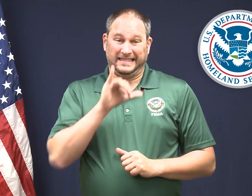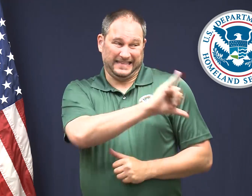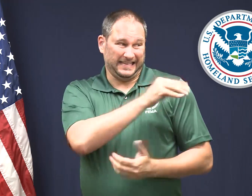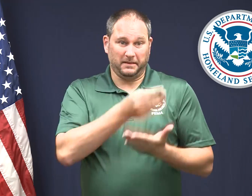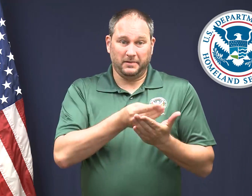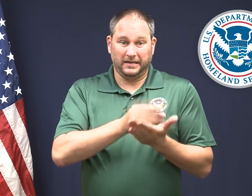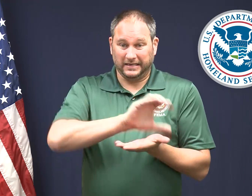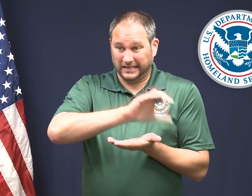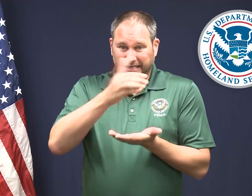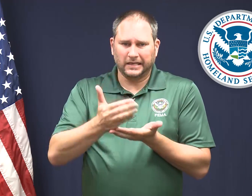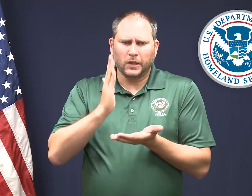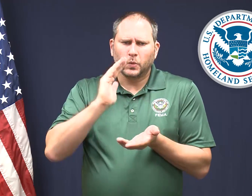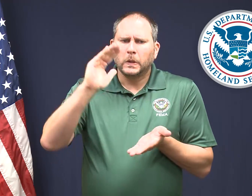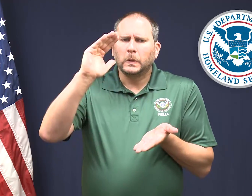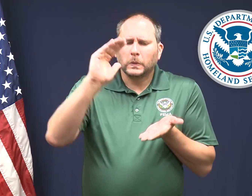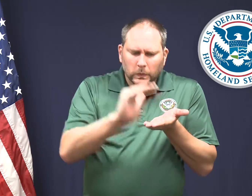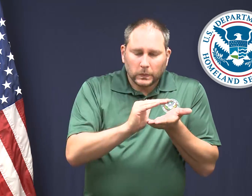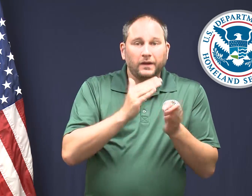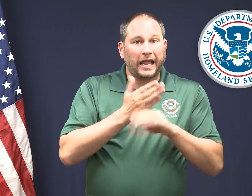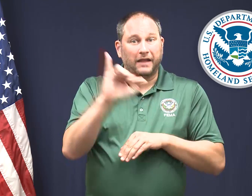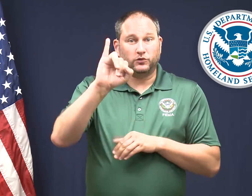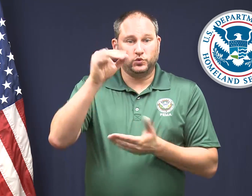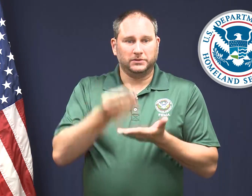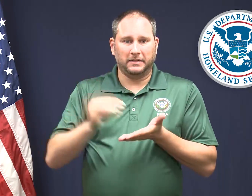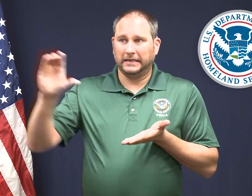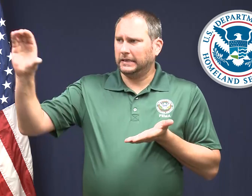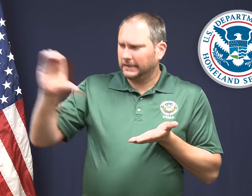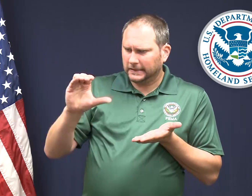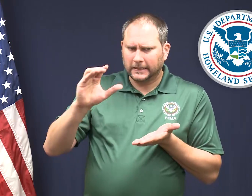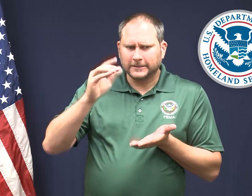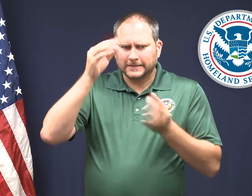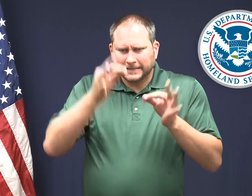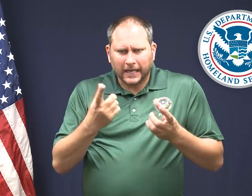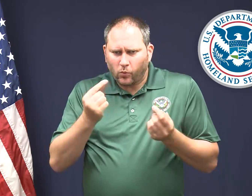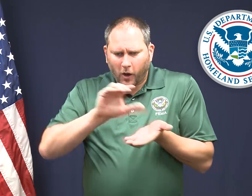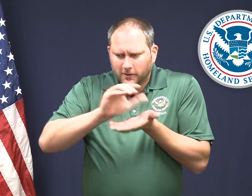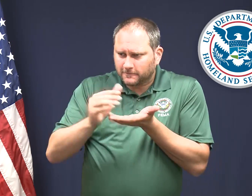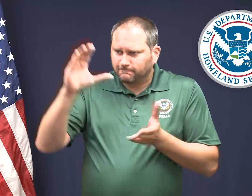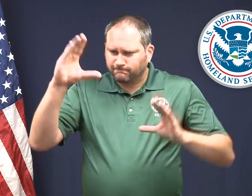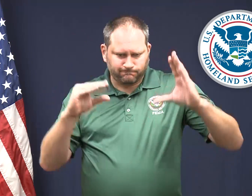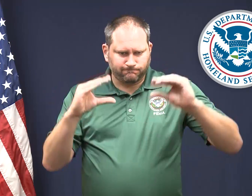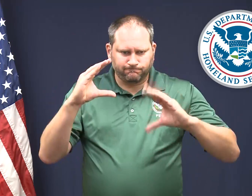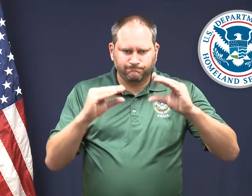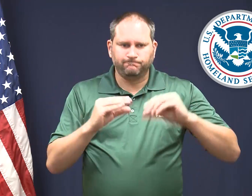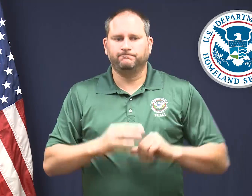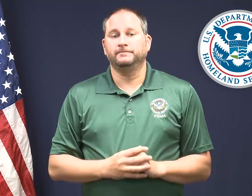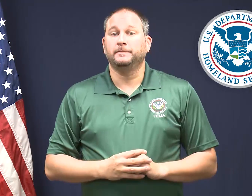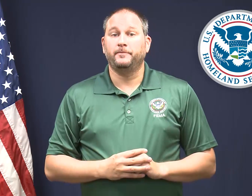Your SBA loan amount will be lower depending on what amount of money your insurance company